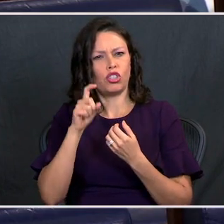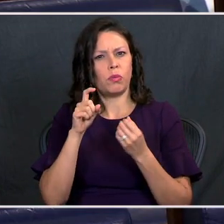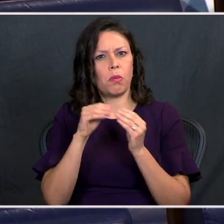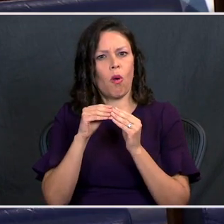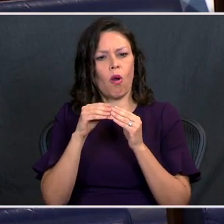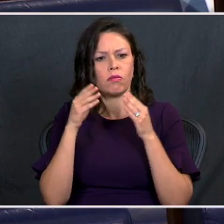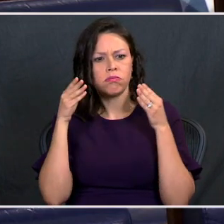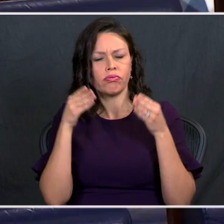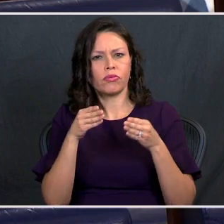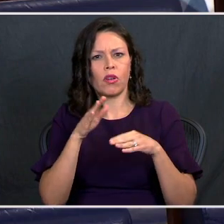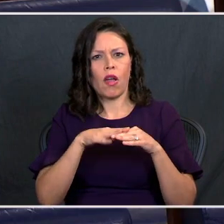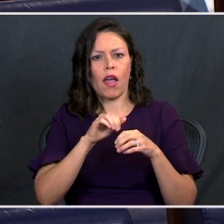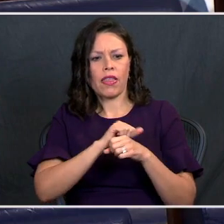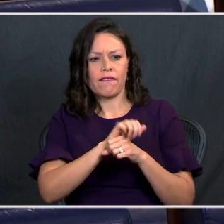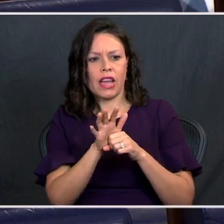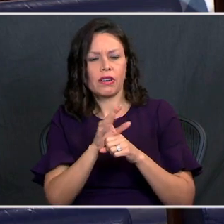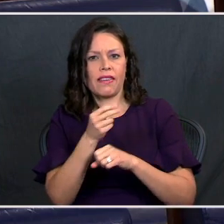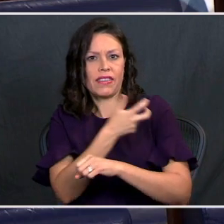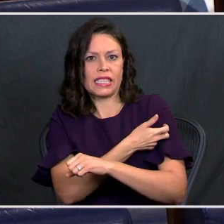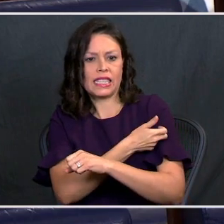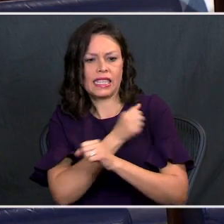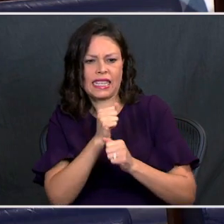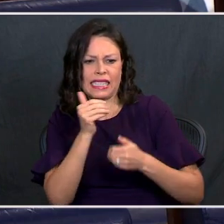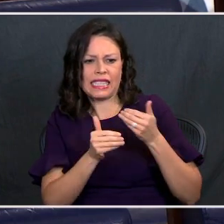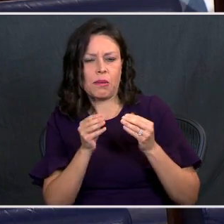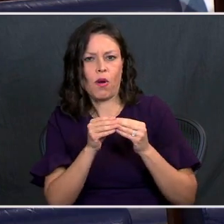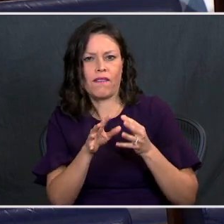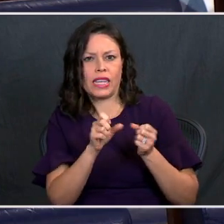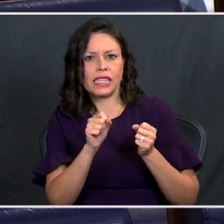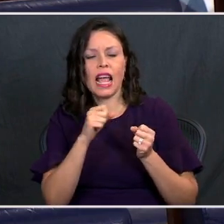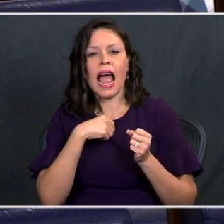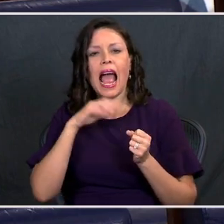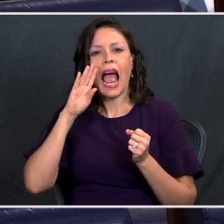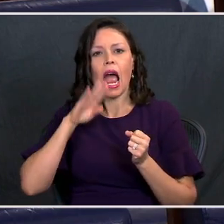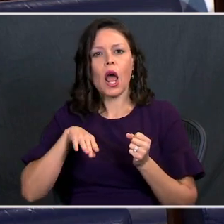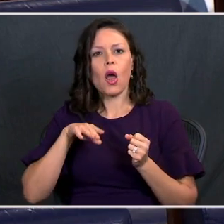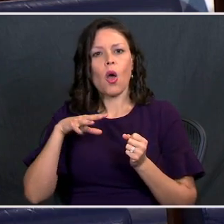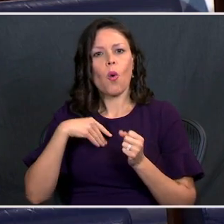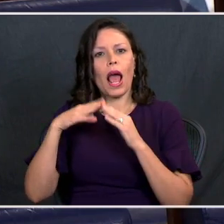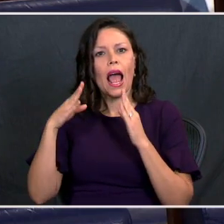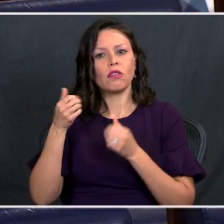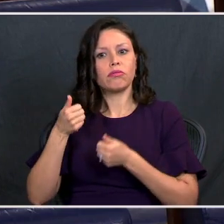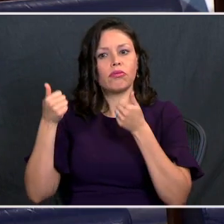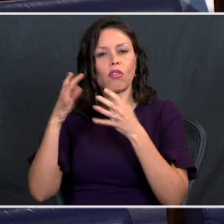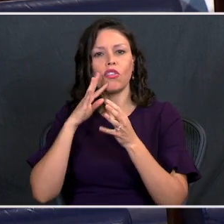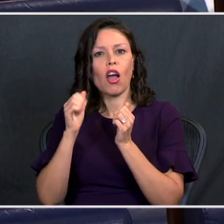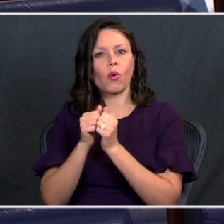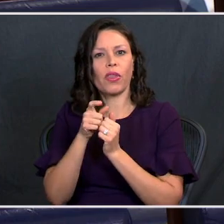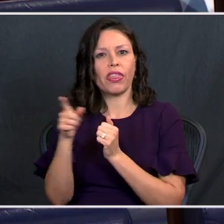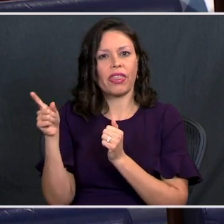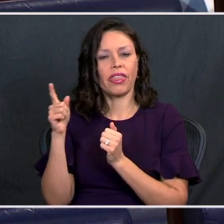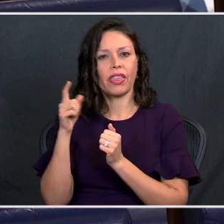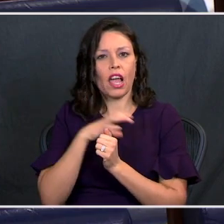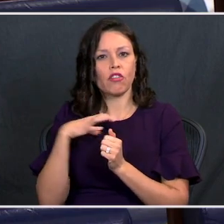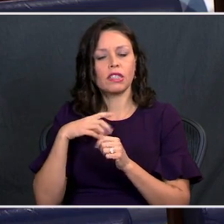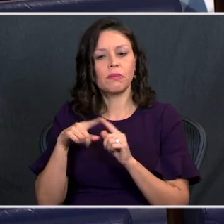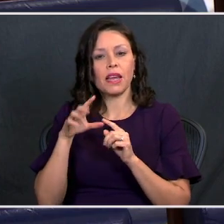and vaccine that could be done sooner? And while we know that these White House officials have talked to the Hill, can you please speak to the President's personal involvement?